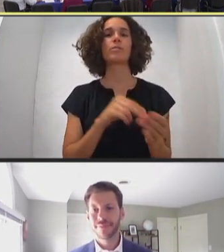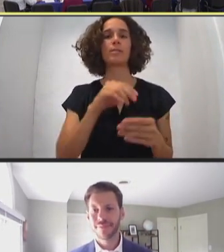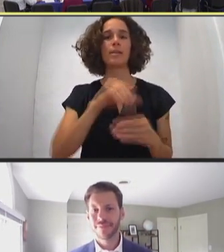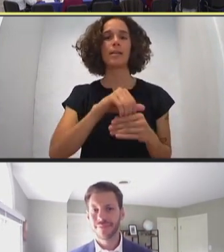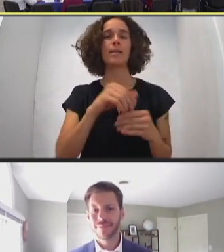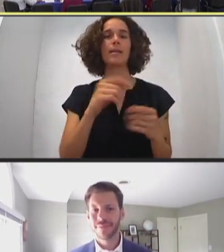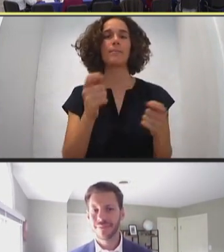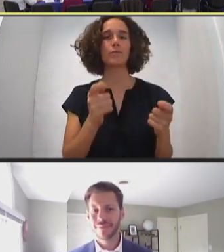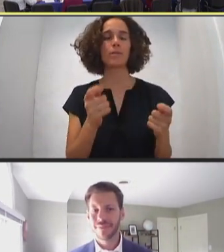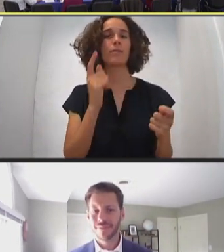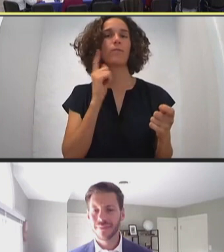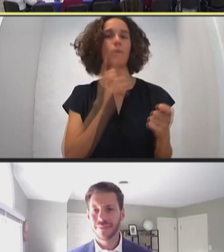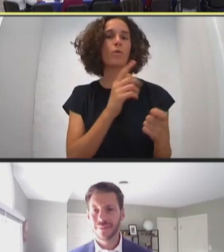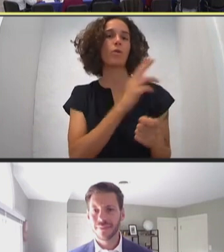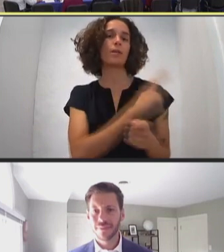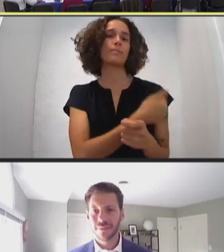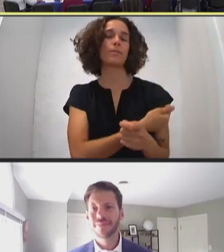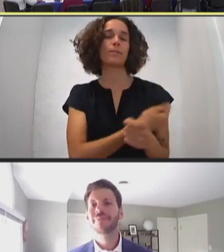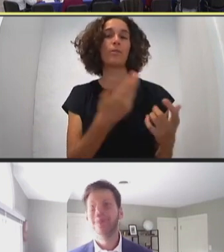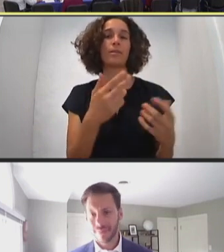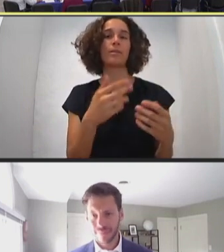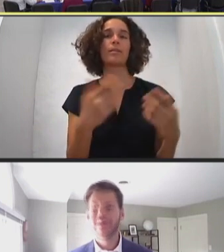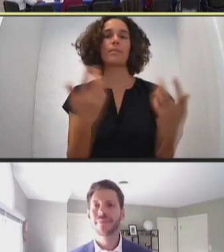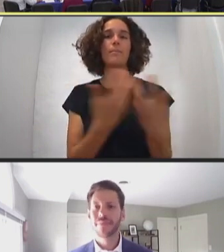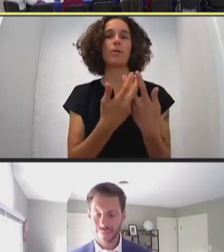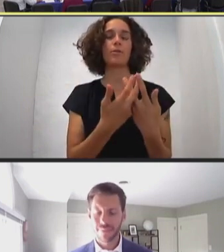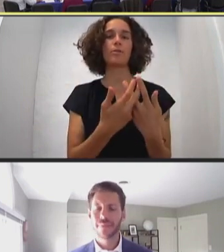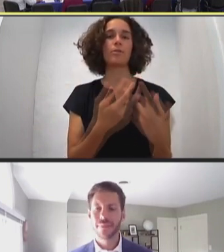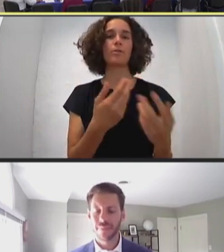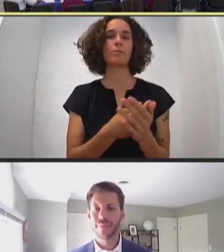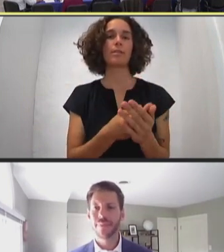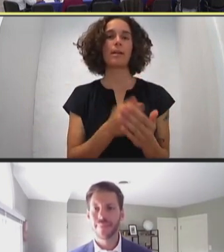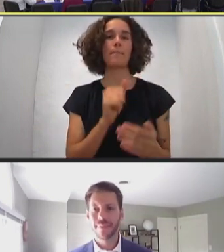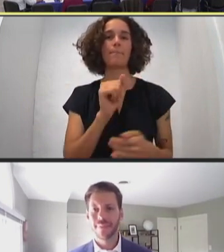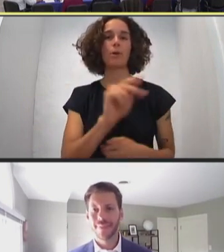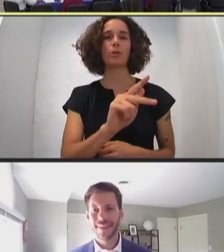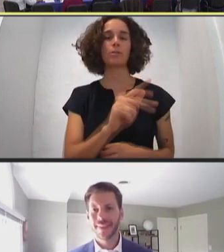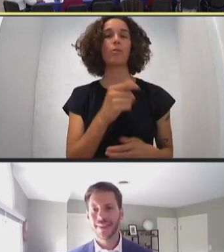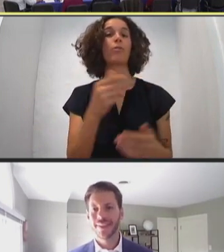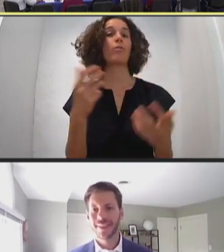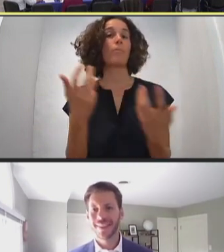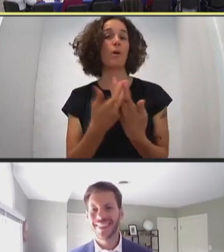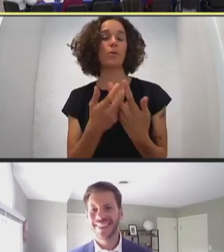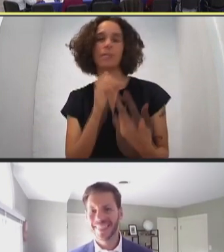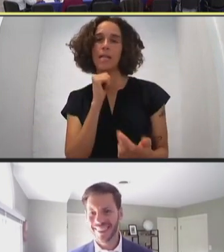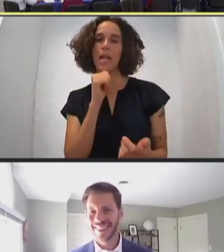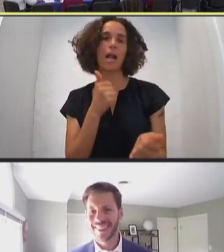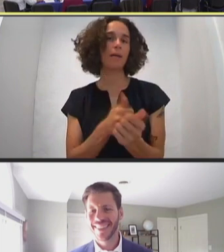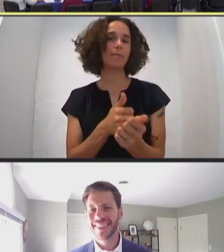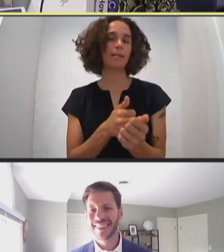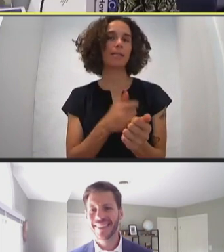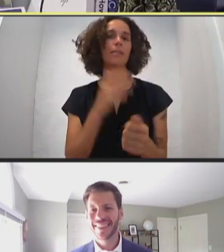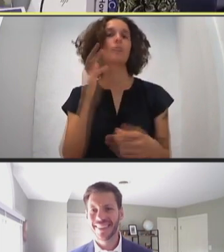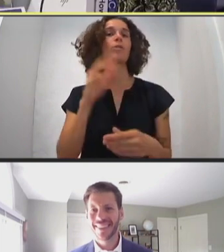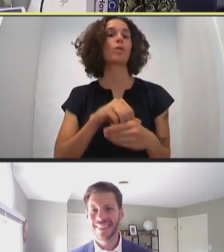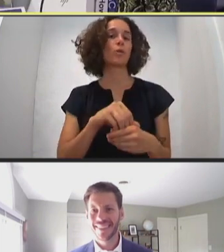hospital is the bundled reimbursement, or the bundle not being updated to include nirsevimab,